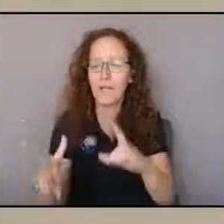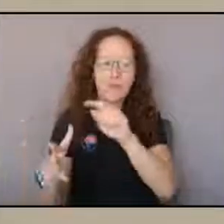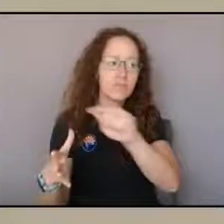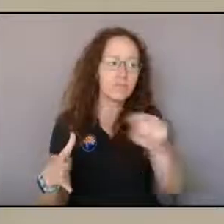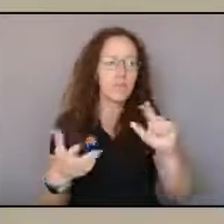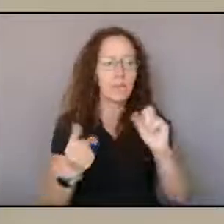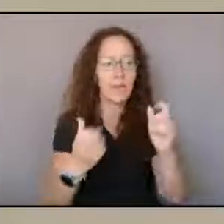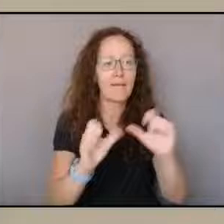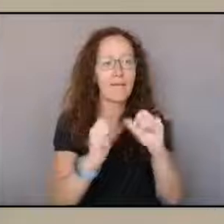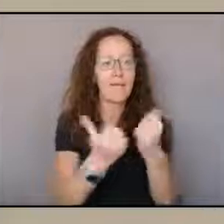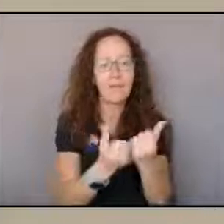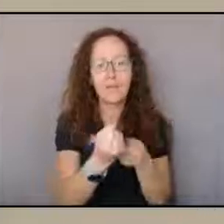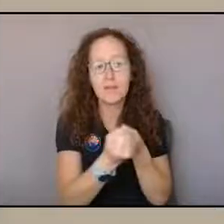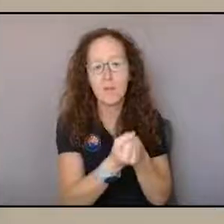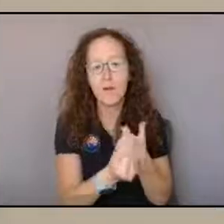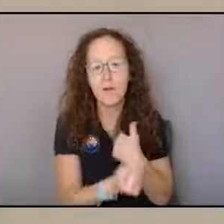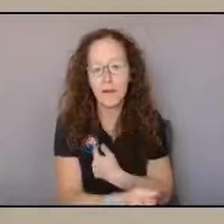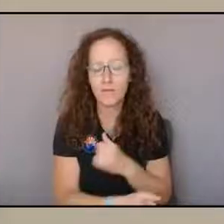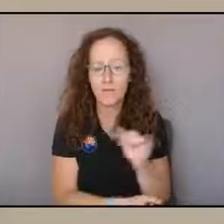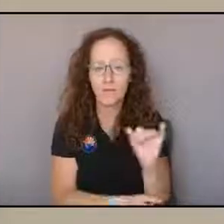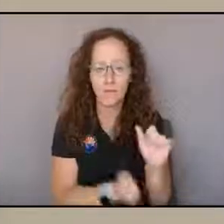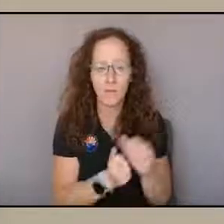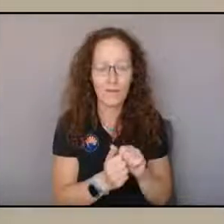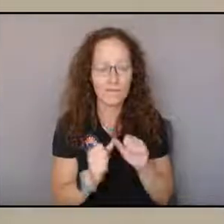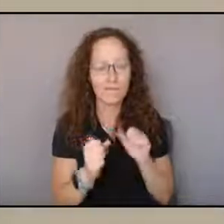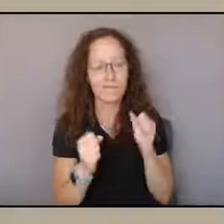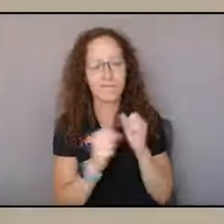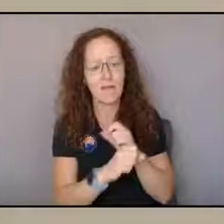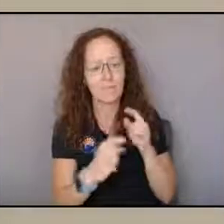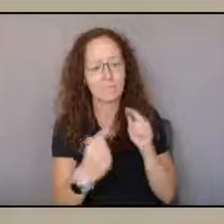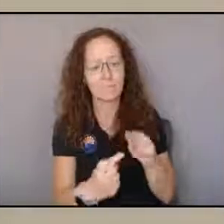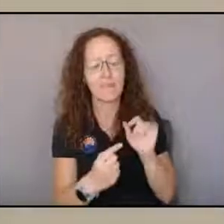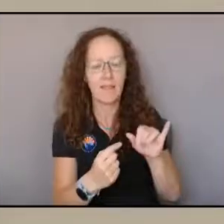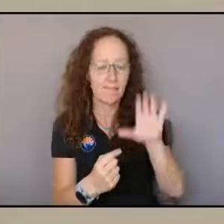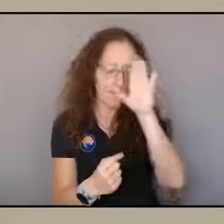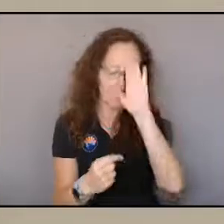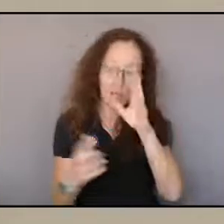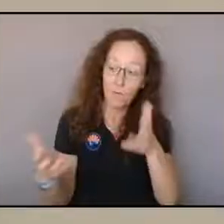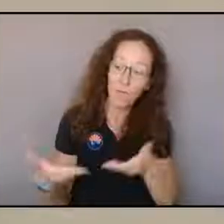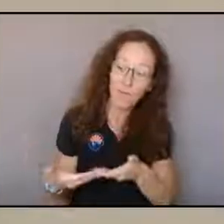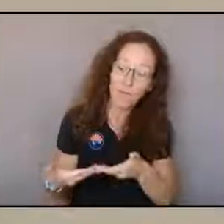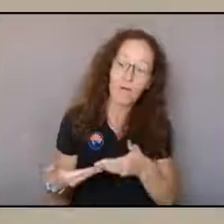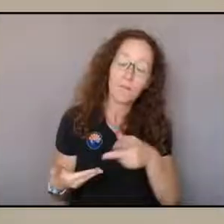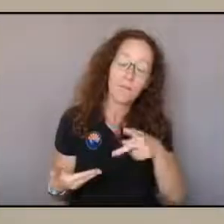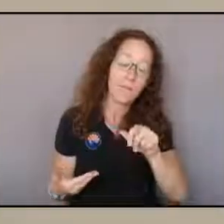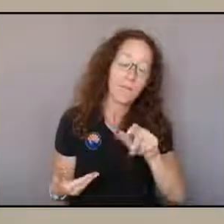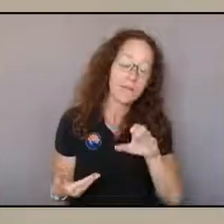OUR COOPERATORS AND THE AGENCIES SUPPORTING US IN THE FIREFIGHTER EFFORT.